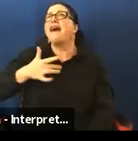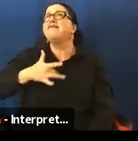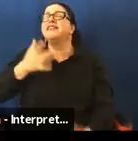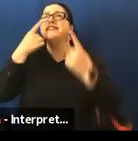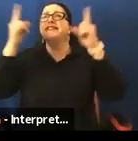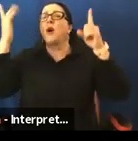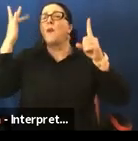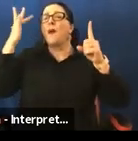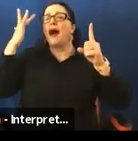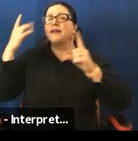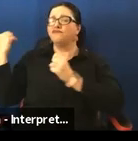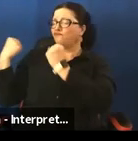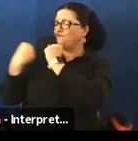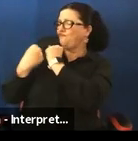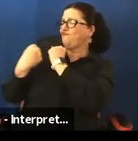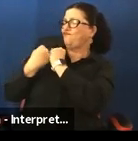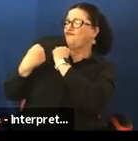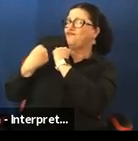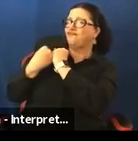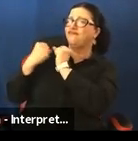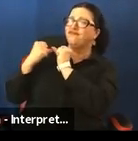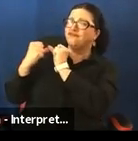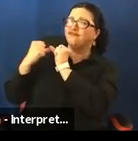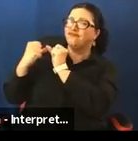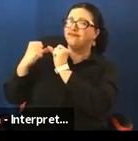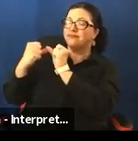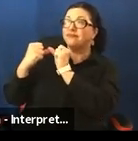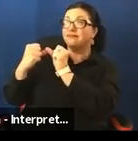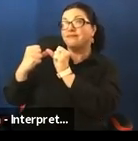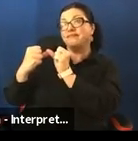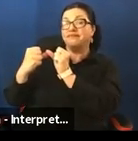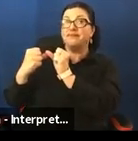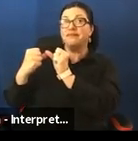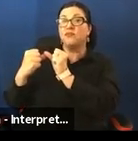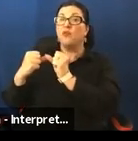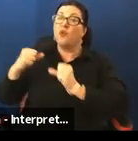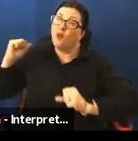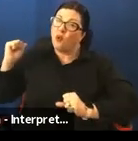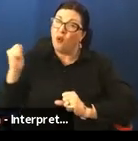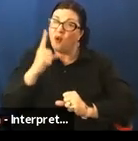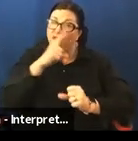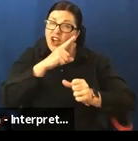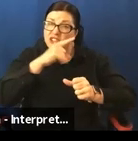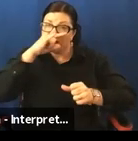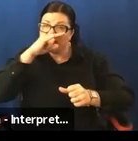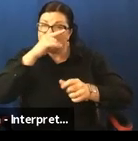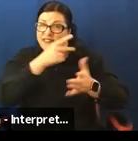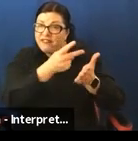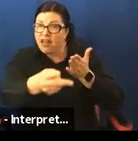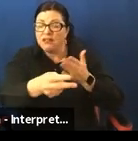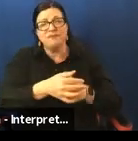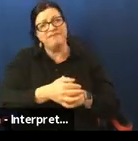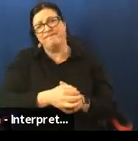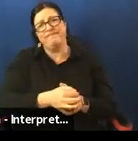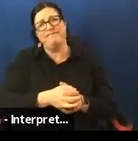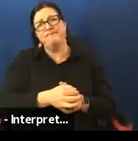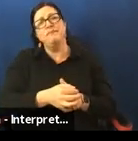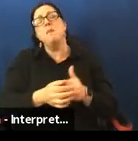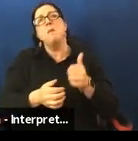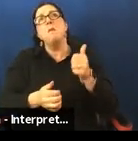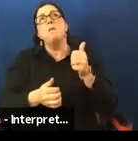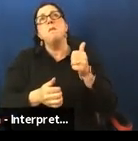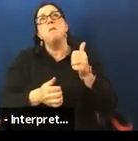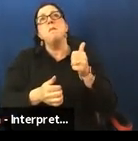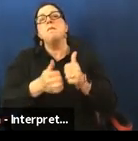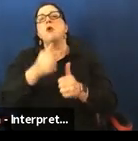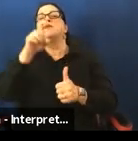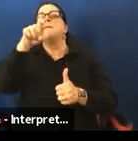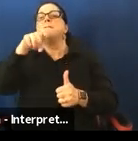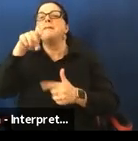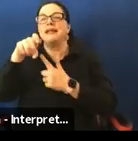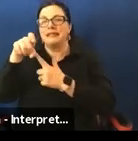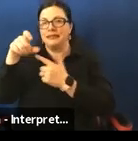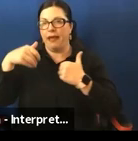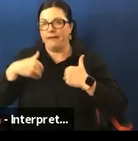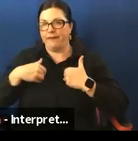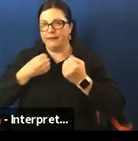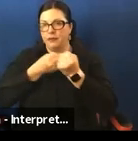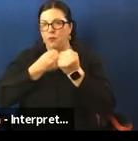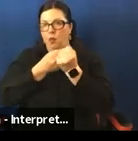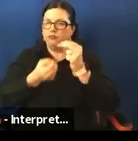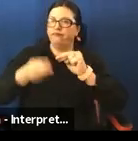Jason Williams: They have been able to be successful. So again, I don't want to say that all of them fail, but most of them need help extra help. And a lot of them are going to really, really struggle for a really long time.